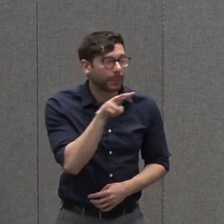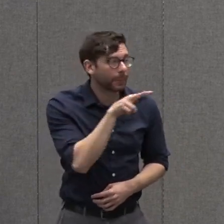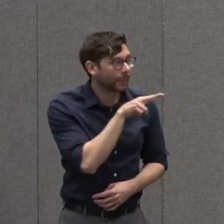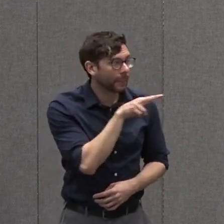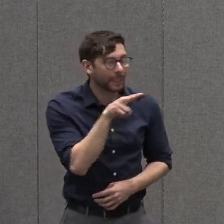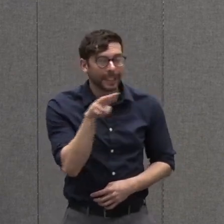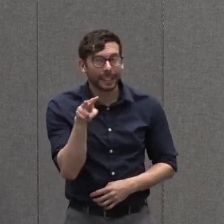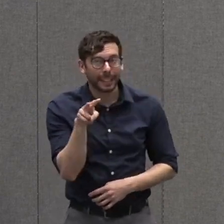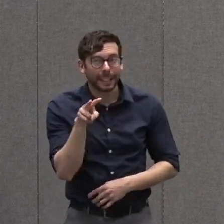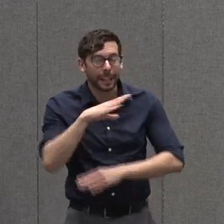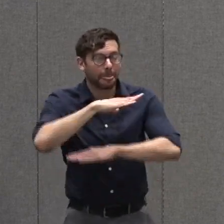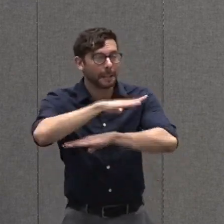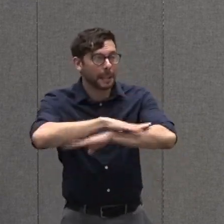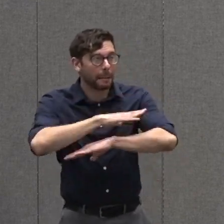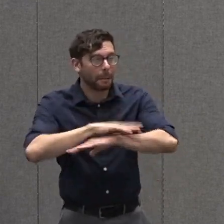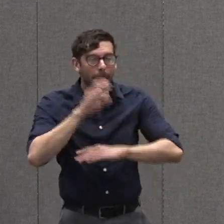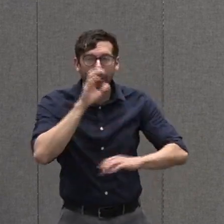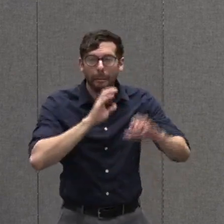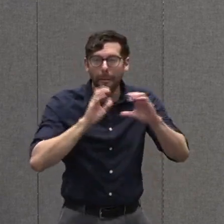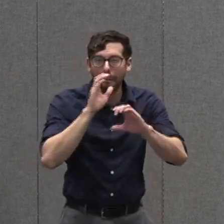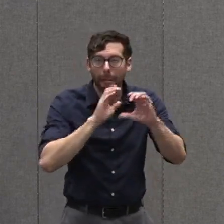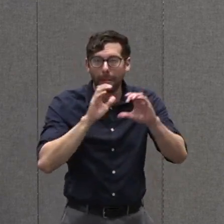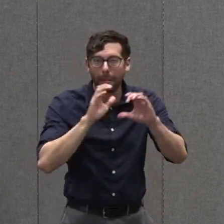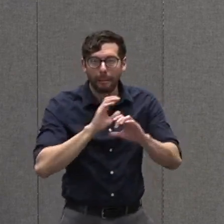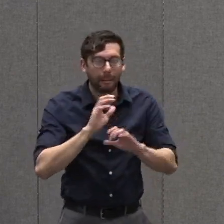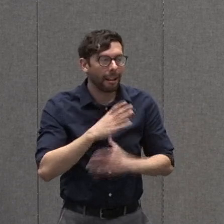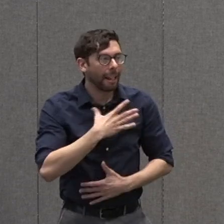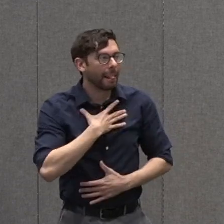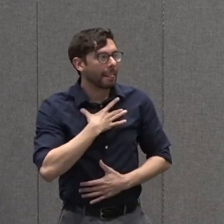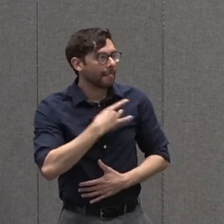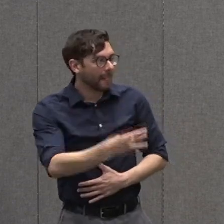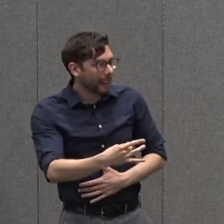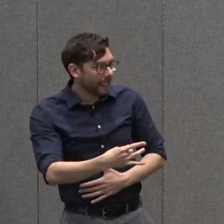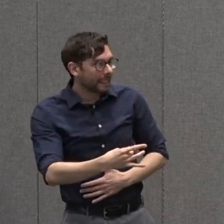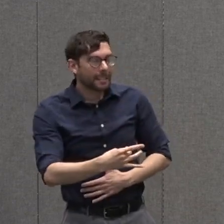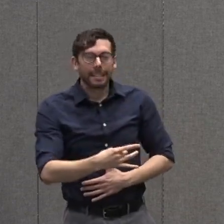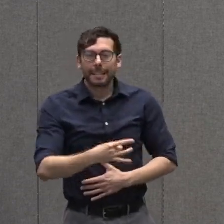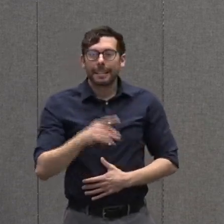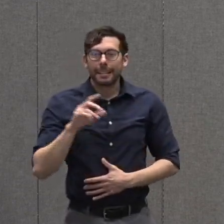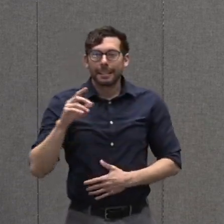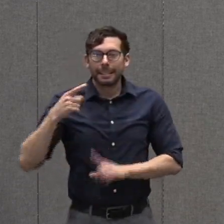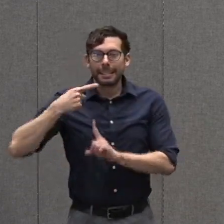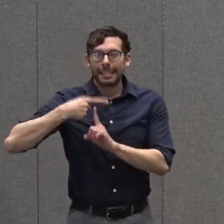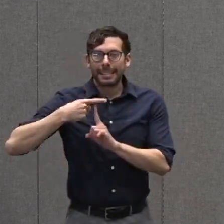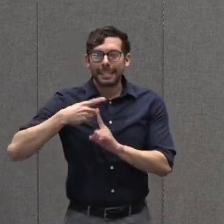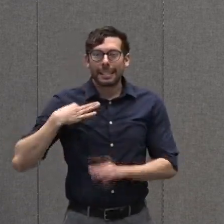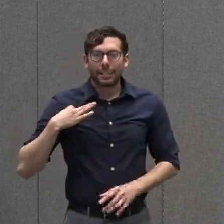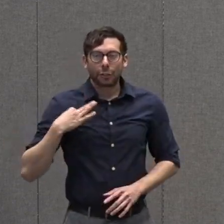He likes your T-shirt, "Keep Calm It's Just A Snake." I'm trying to live by that motto, I am.